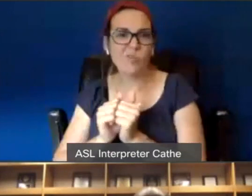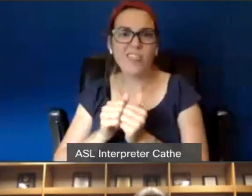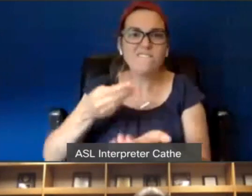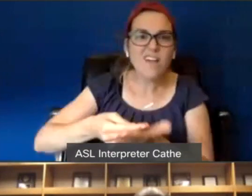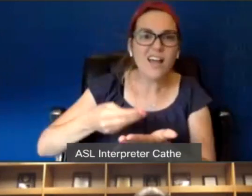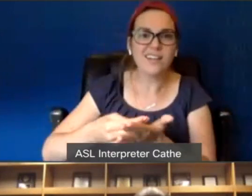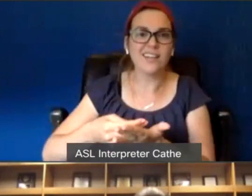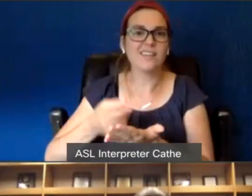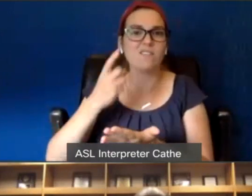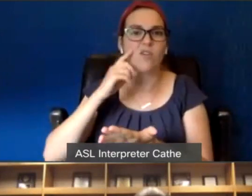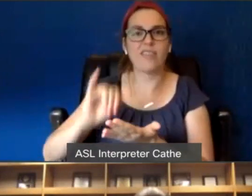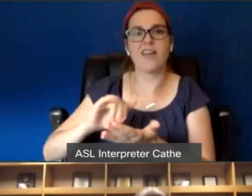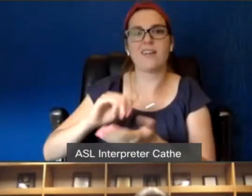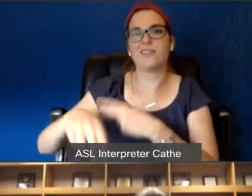where does funding come from in your community?